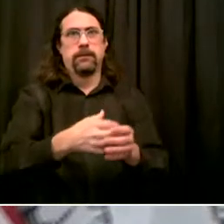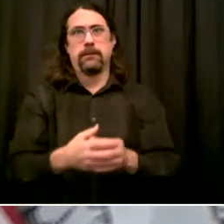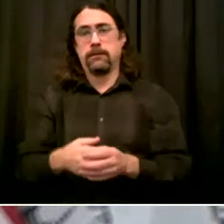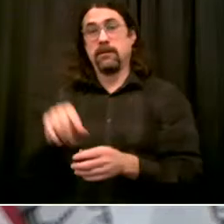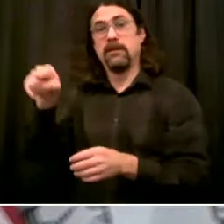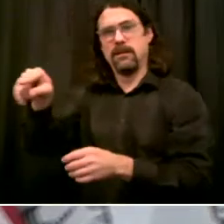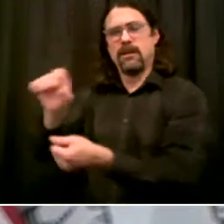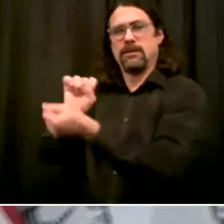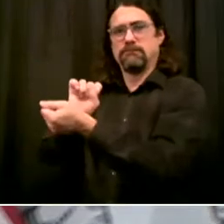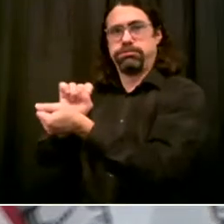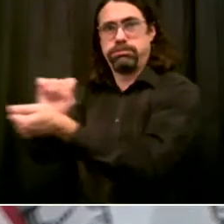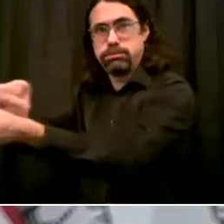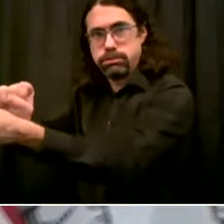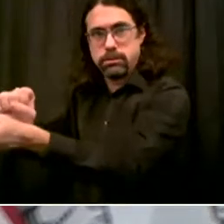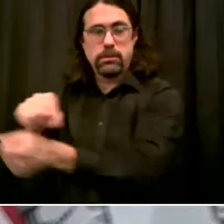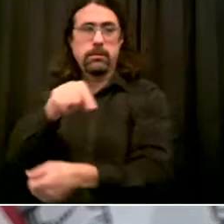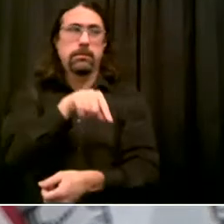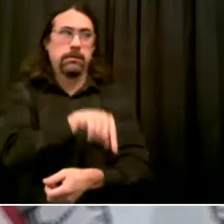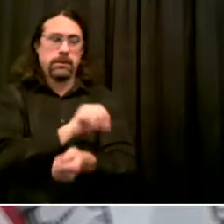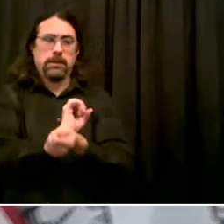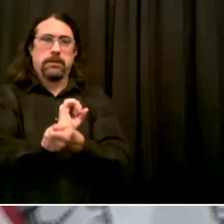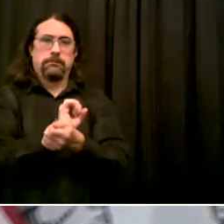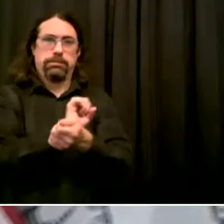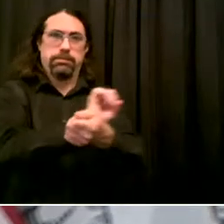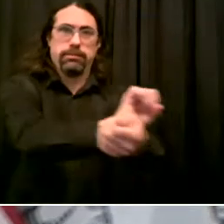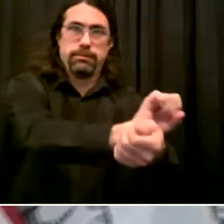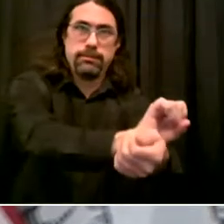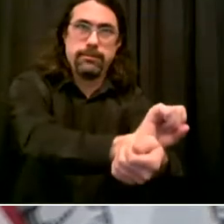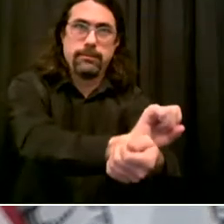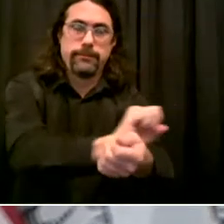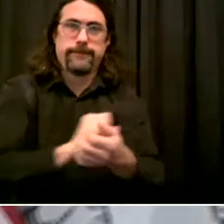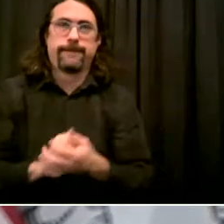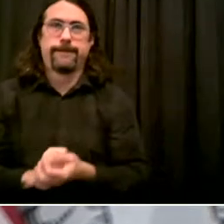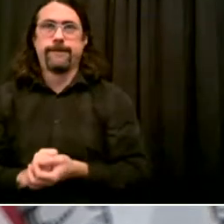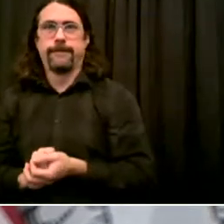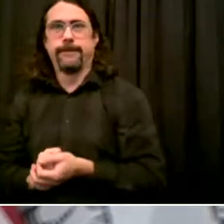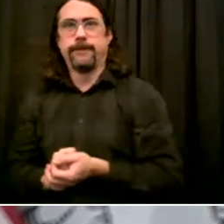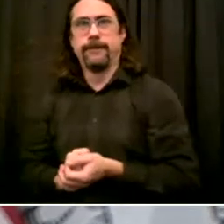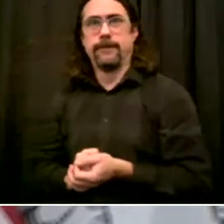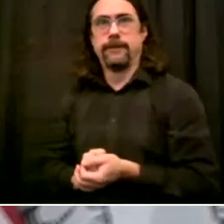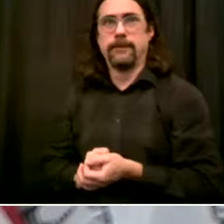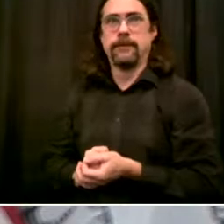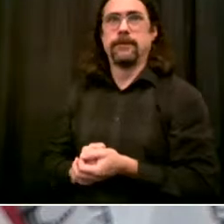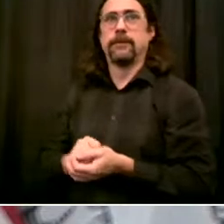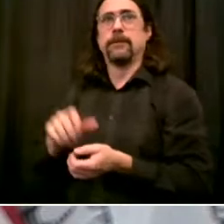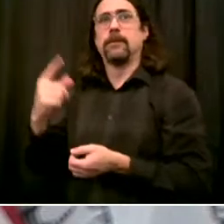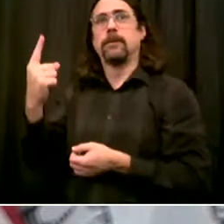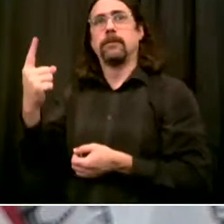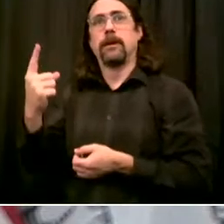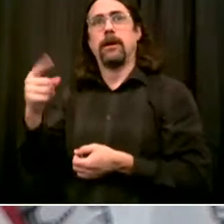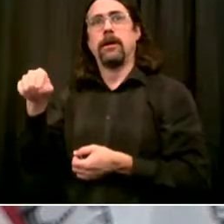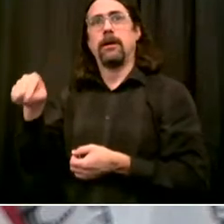STREET WITHOUT INCIDENT. IT WAS